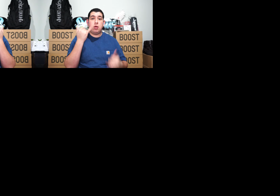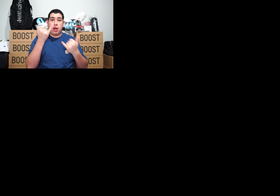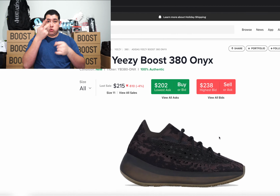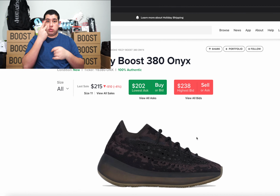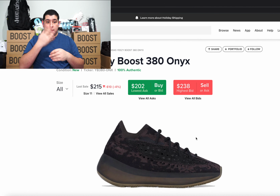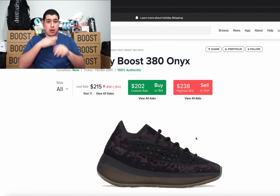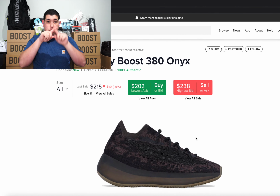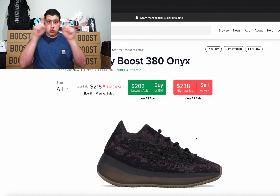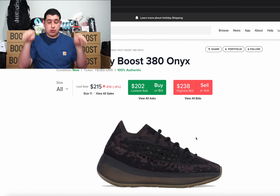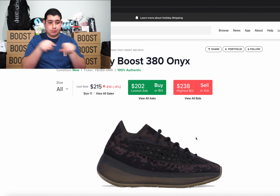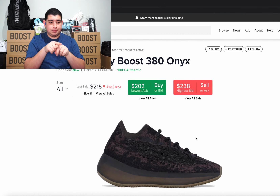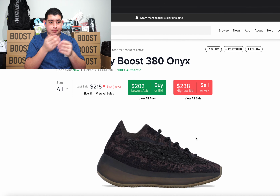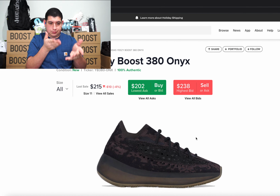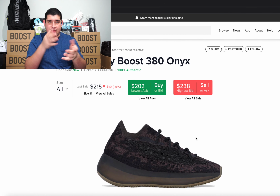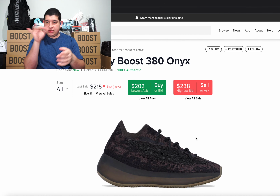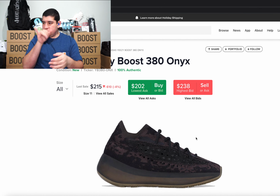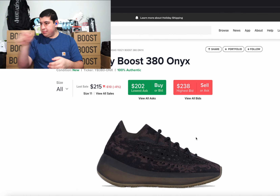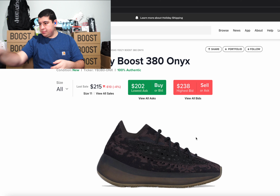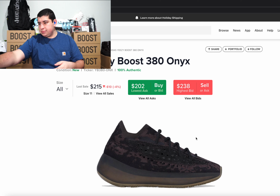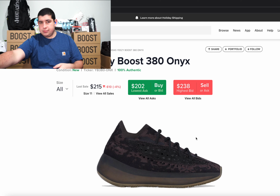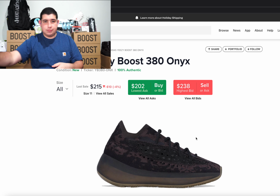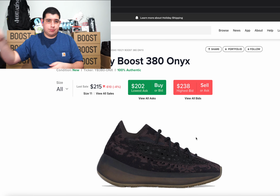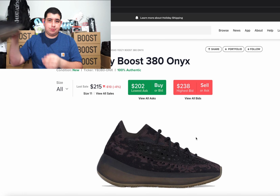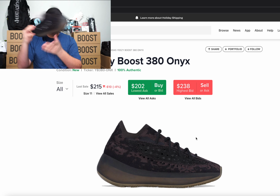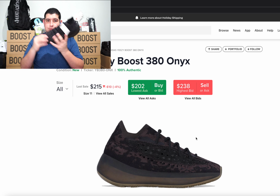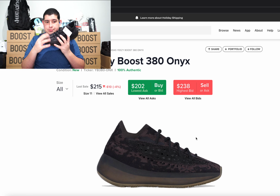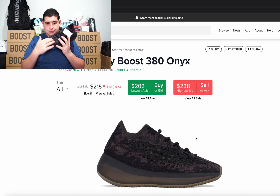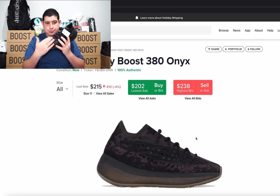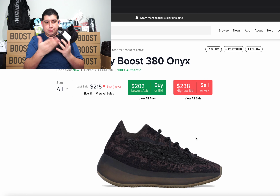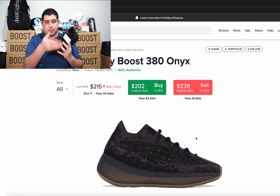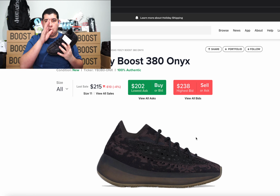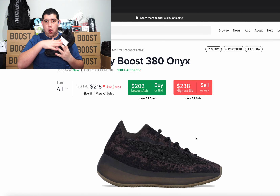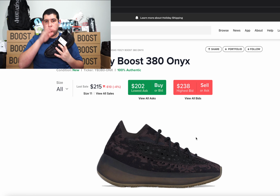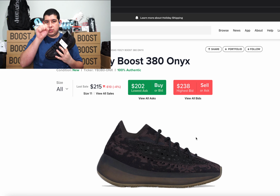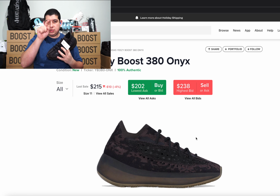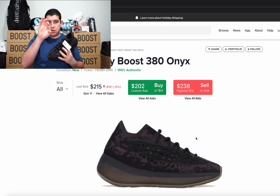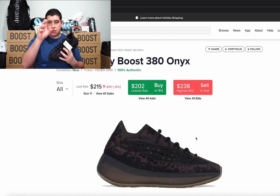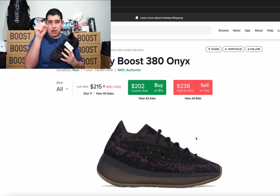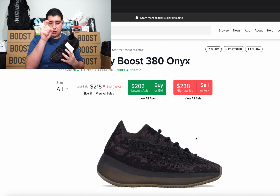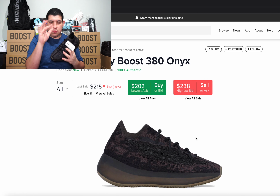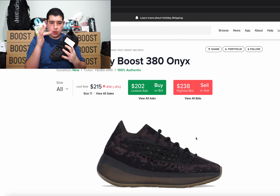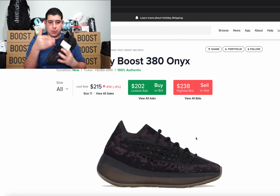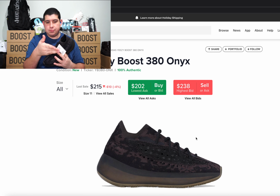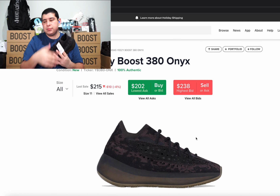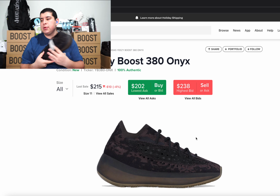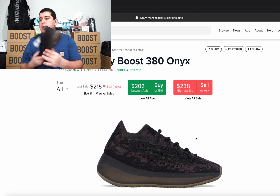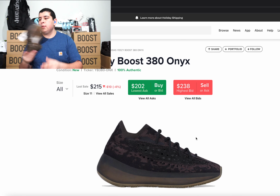You can see my screen and it is showing the StockX website.